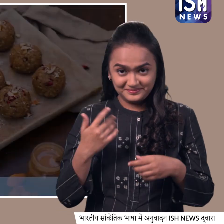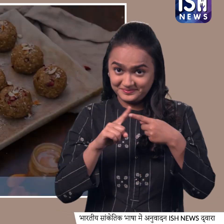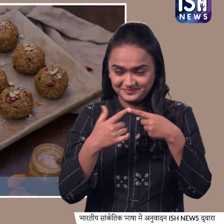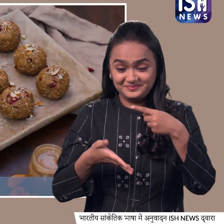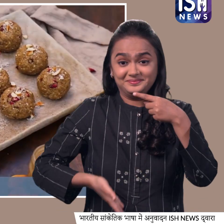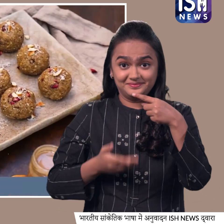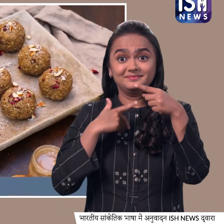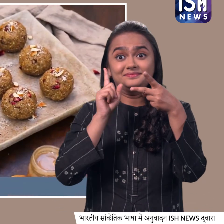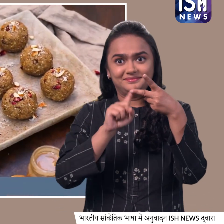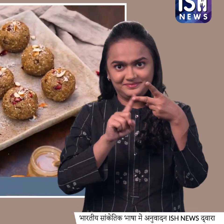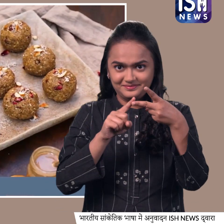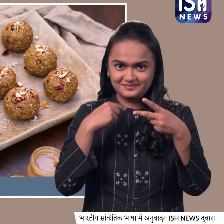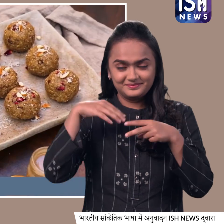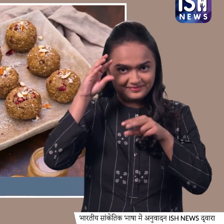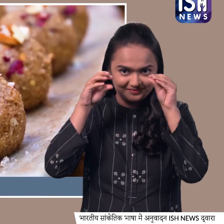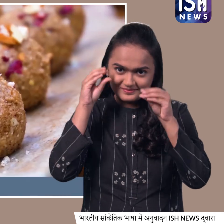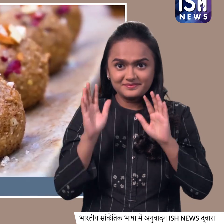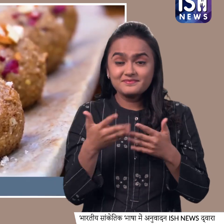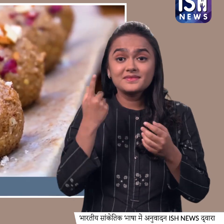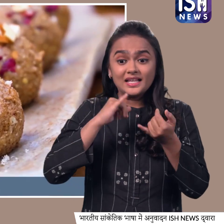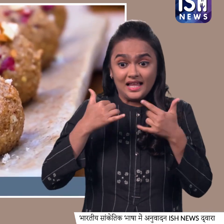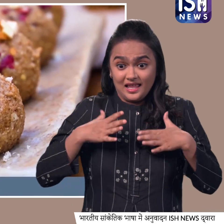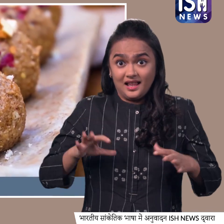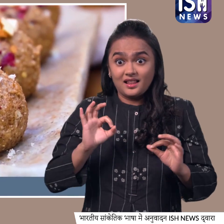Come on now lets move on to our next receipe - Satvic Ladoo.